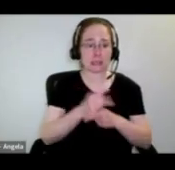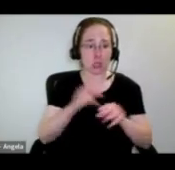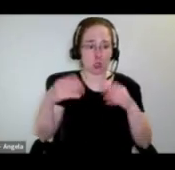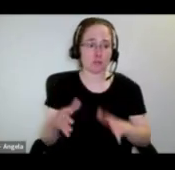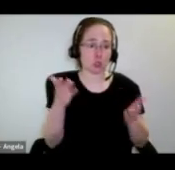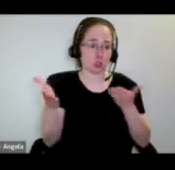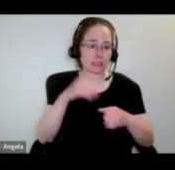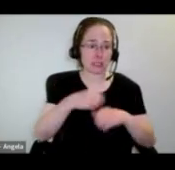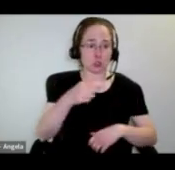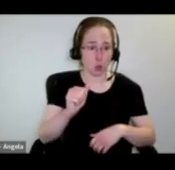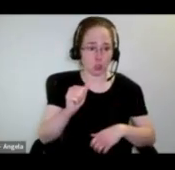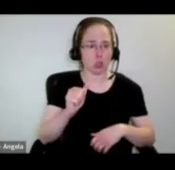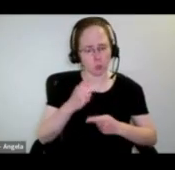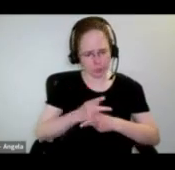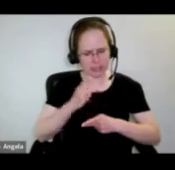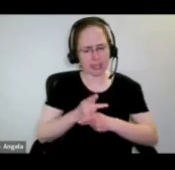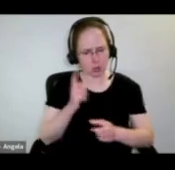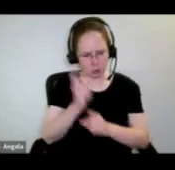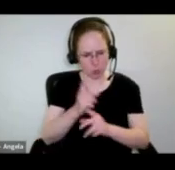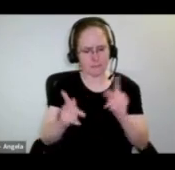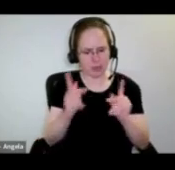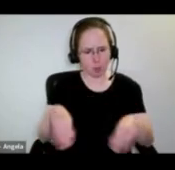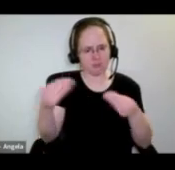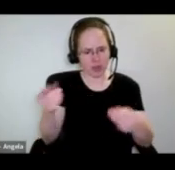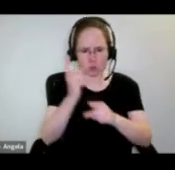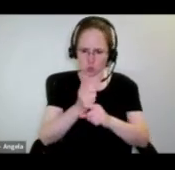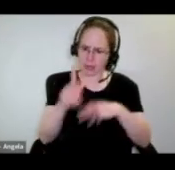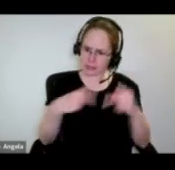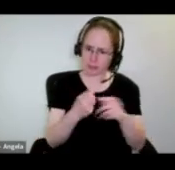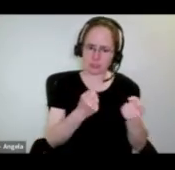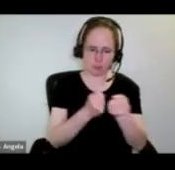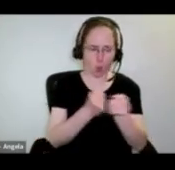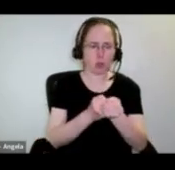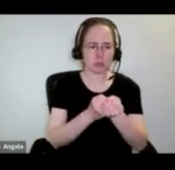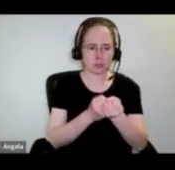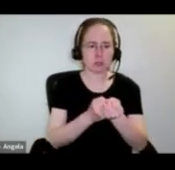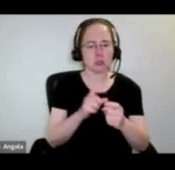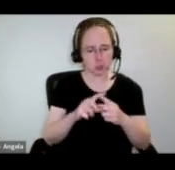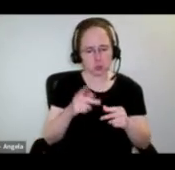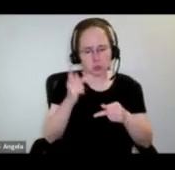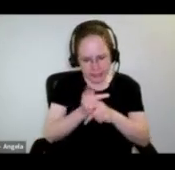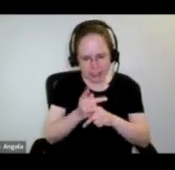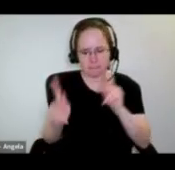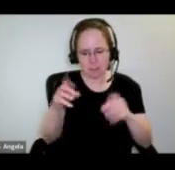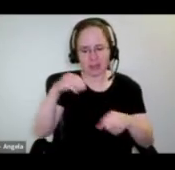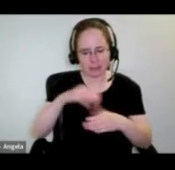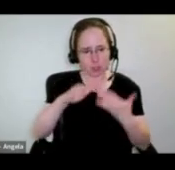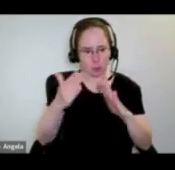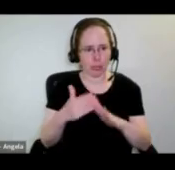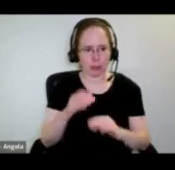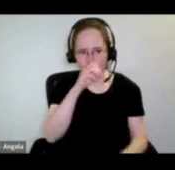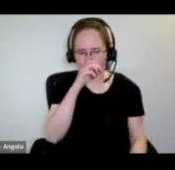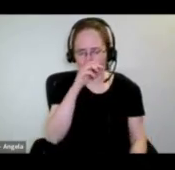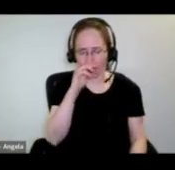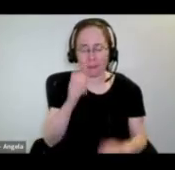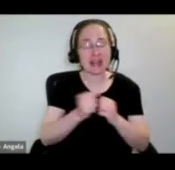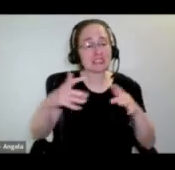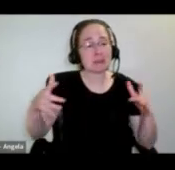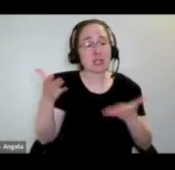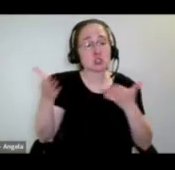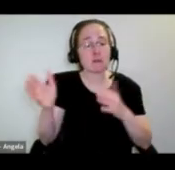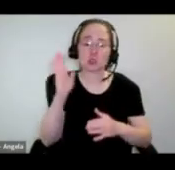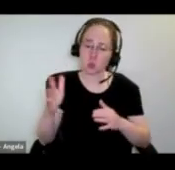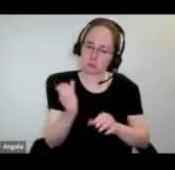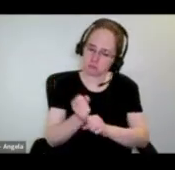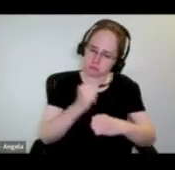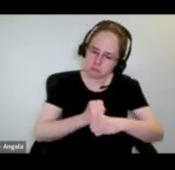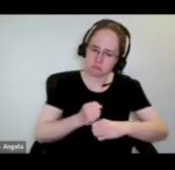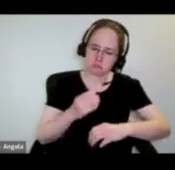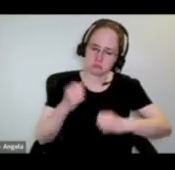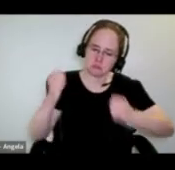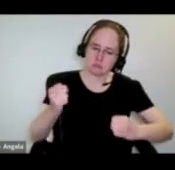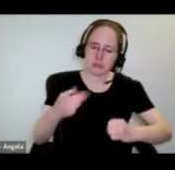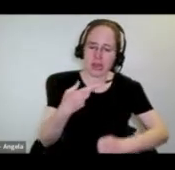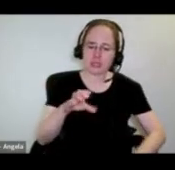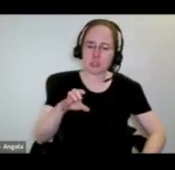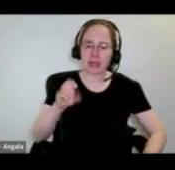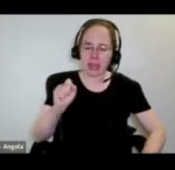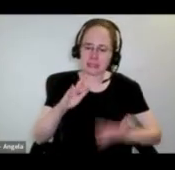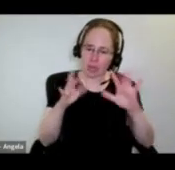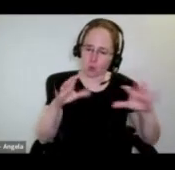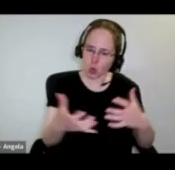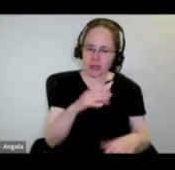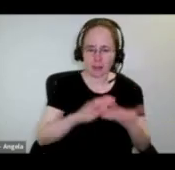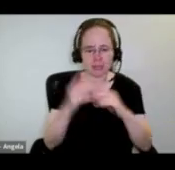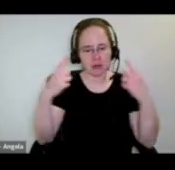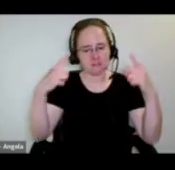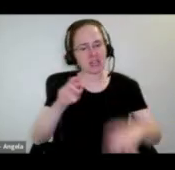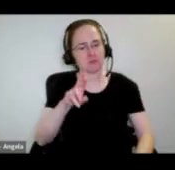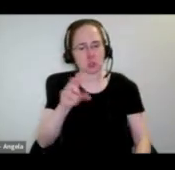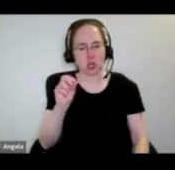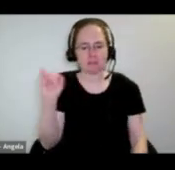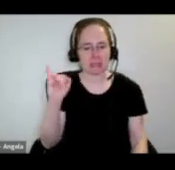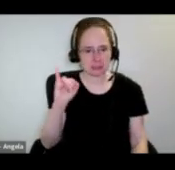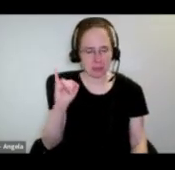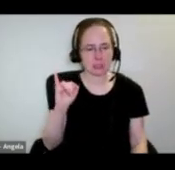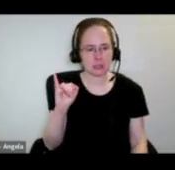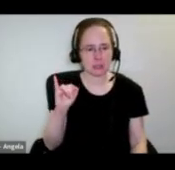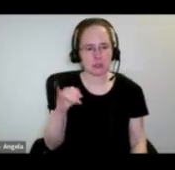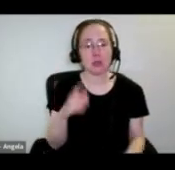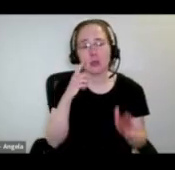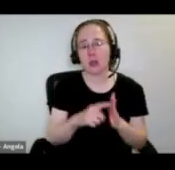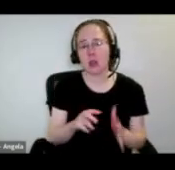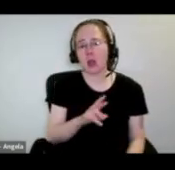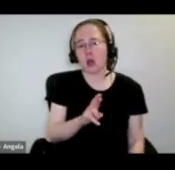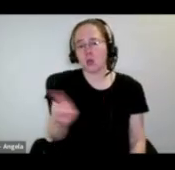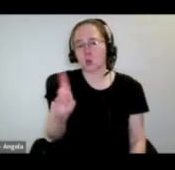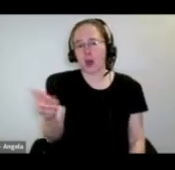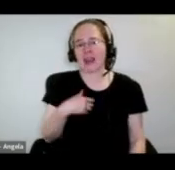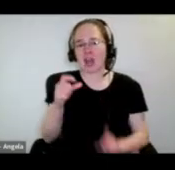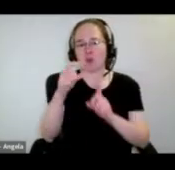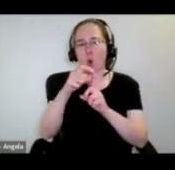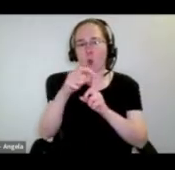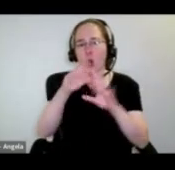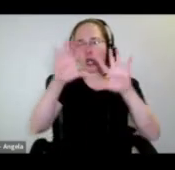David Watkins: Analysis of the data shows that HCBS Caregiver Services in Georgia are taking care of the right people and providing the right type of support to keep them in the community. Expanding those services will strengthen our HCBS network and be an effective return on investment.